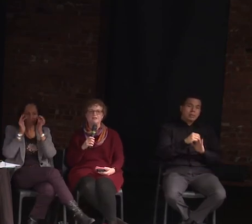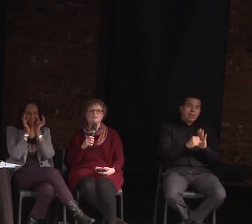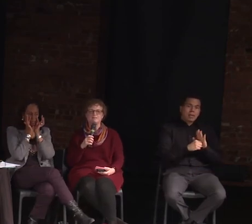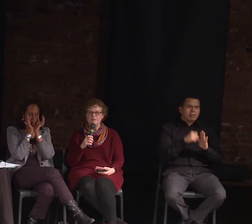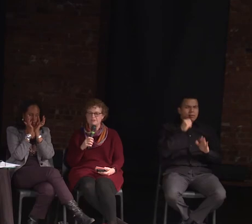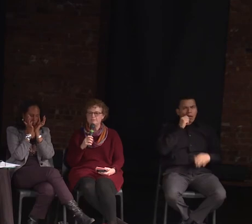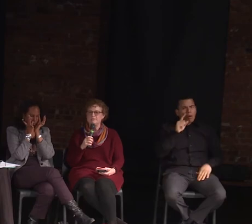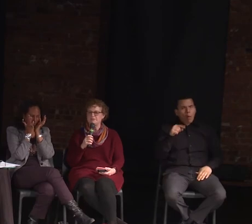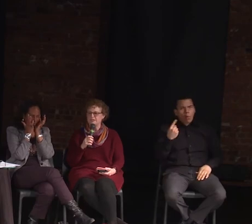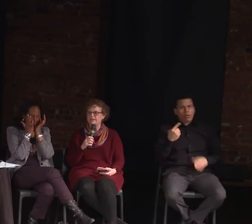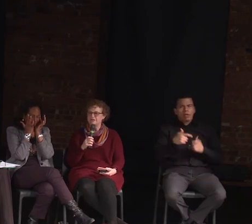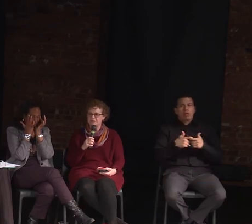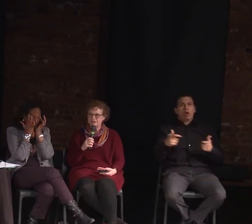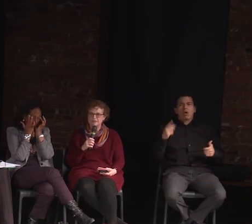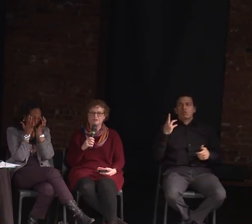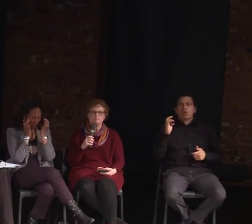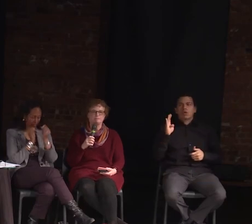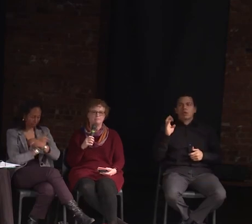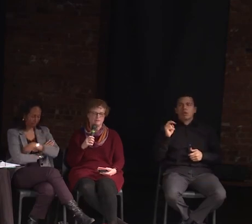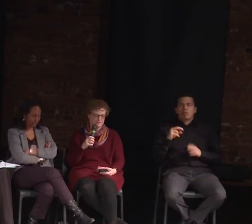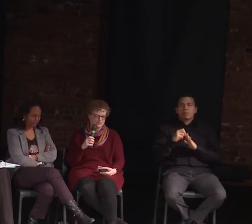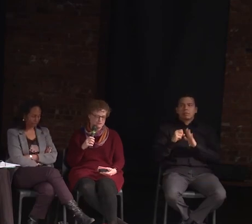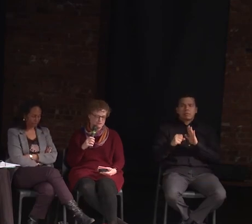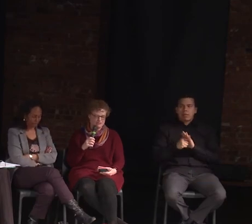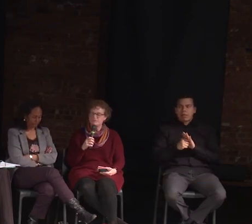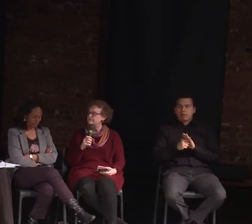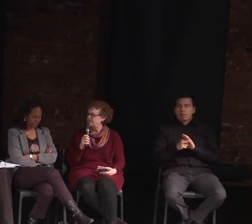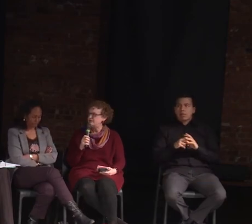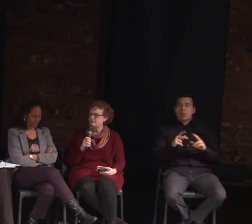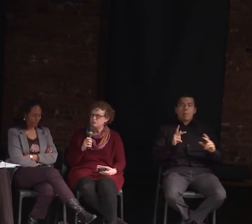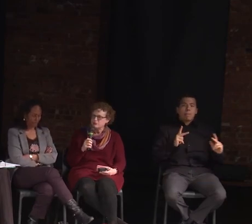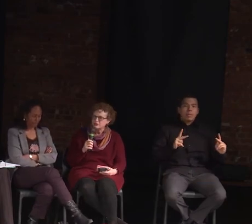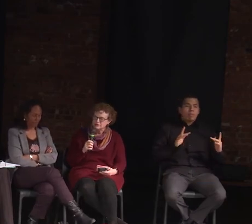The people to people connection is very important.